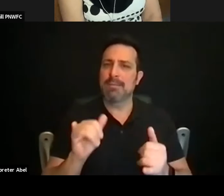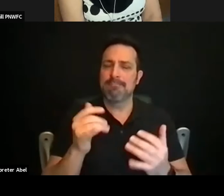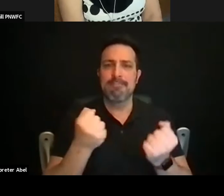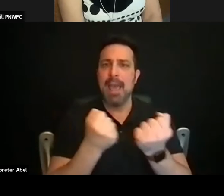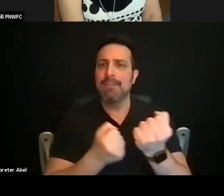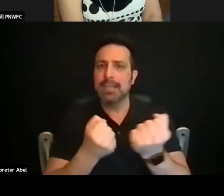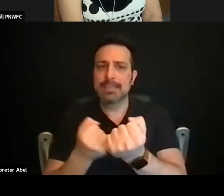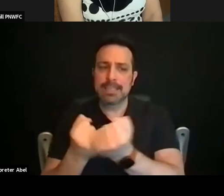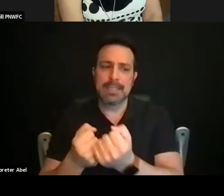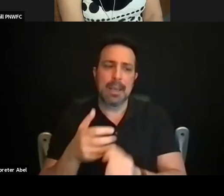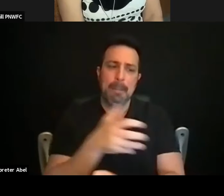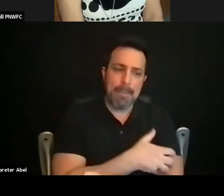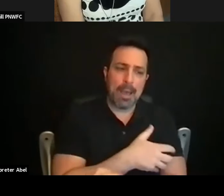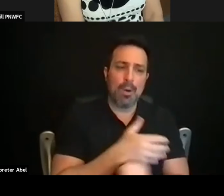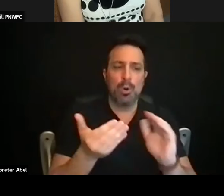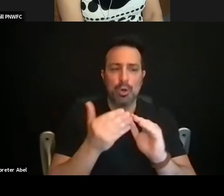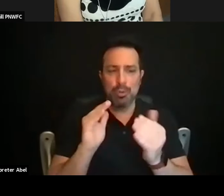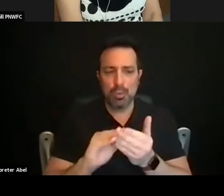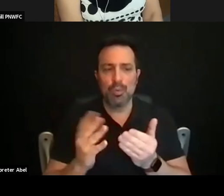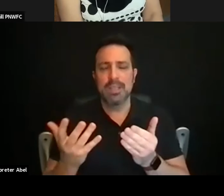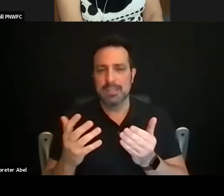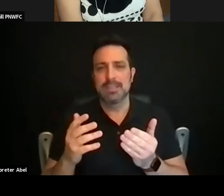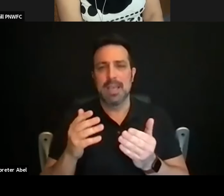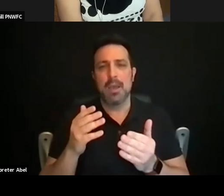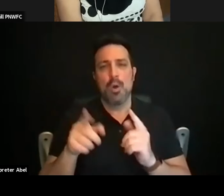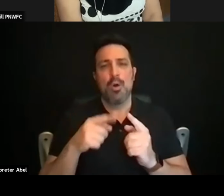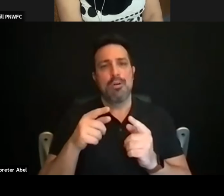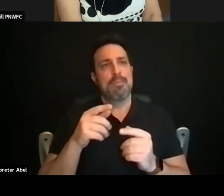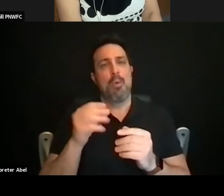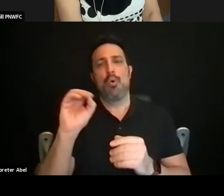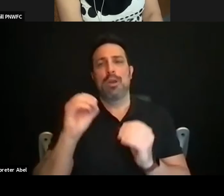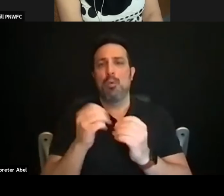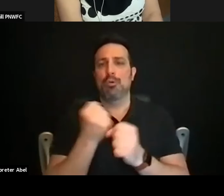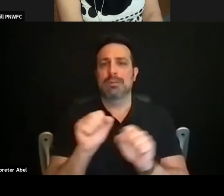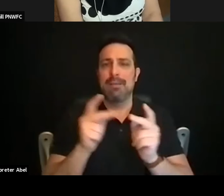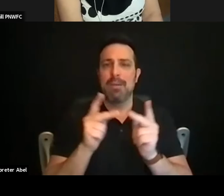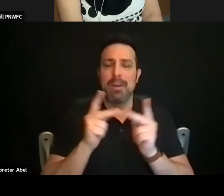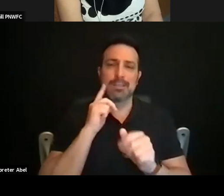take place every second Monday. We're hosting advocacy nights for people to learn how to use their voice and how